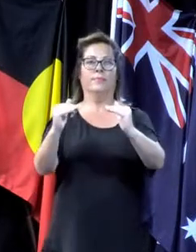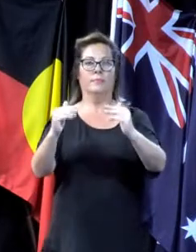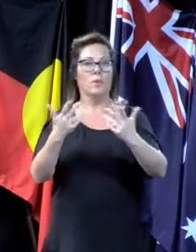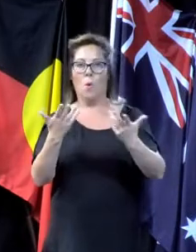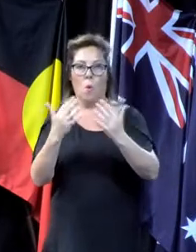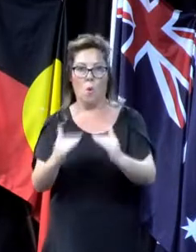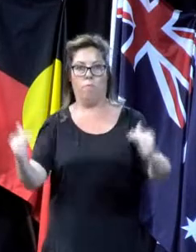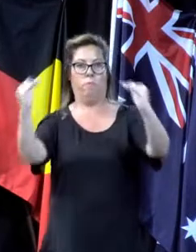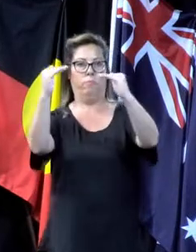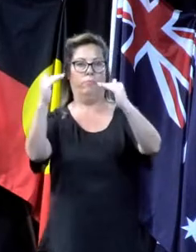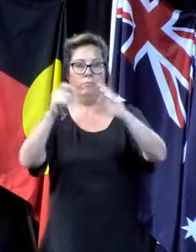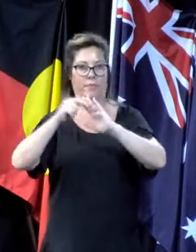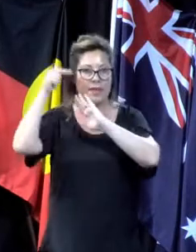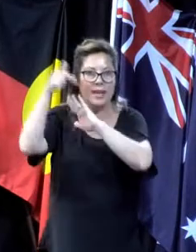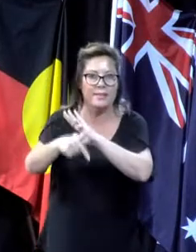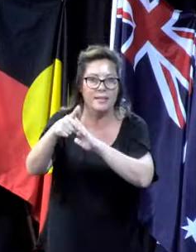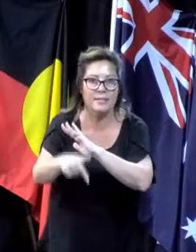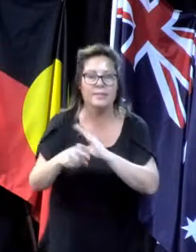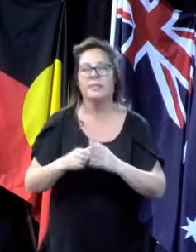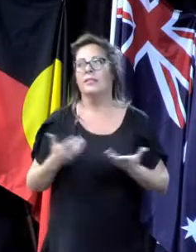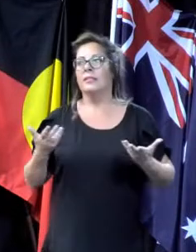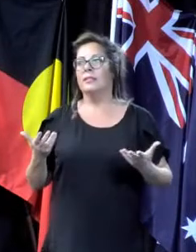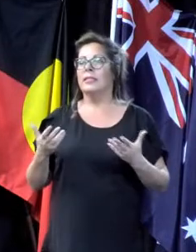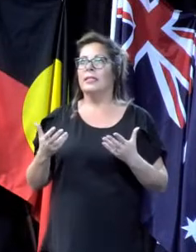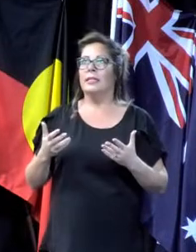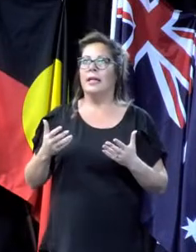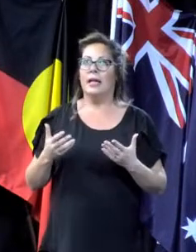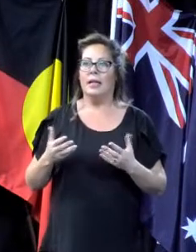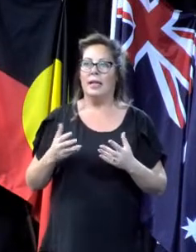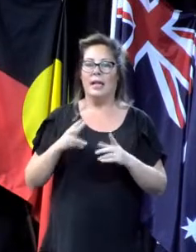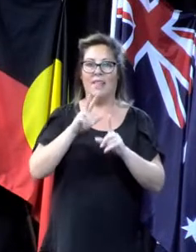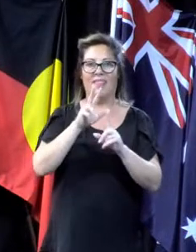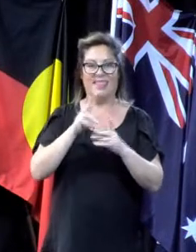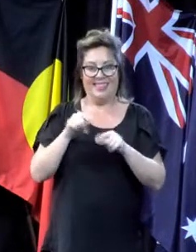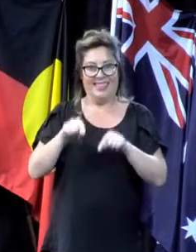So the... It diagnoses students’ needs and that is challenging for teachers